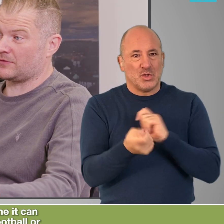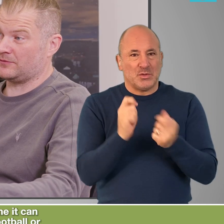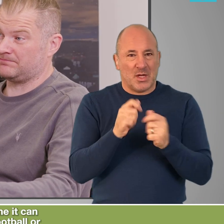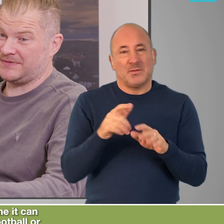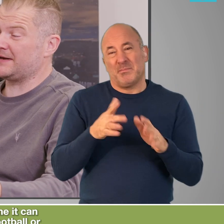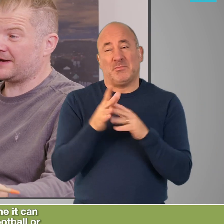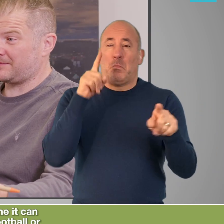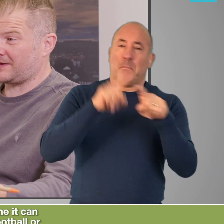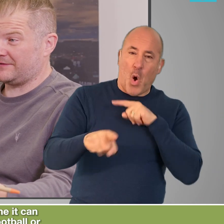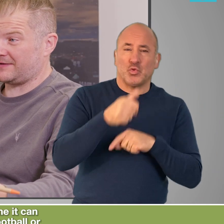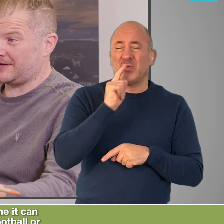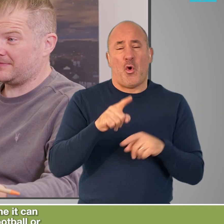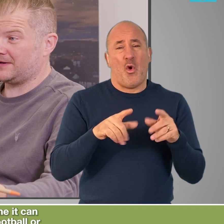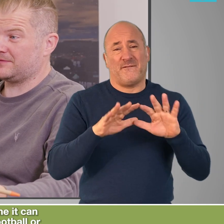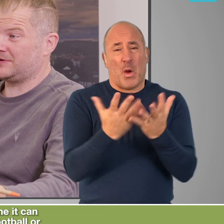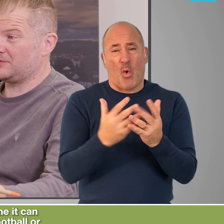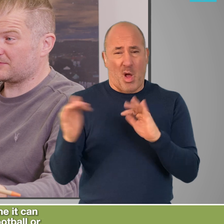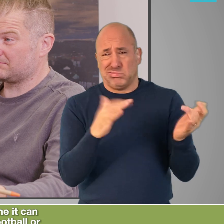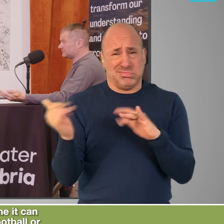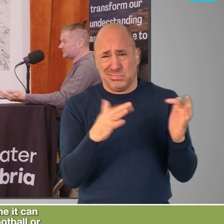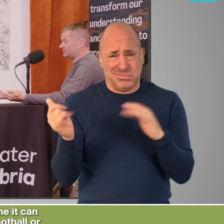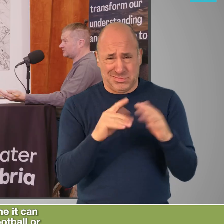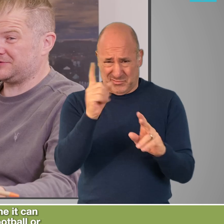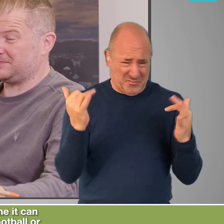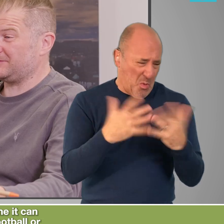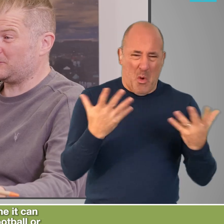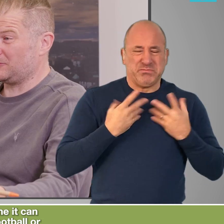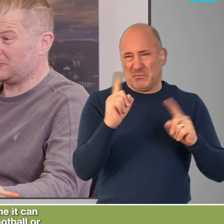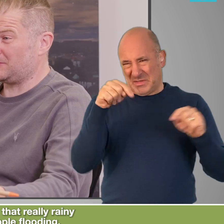So 99% of the time it can be used to play football or